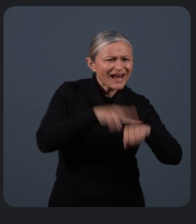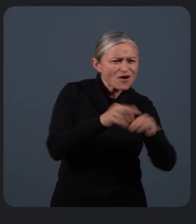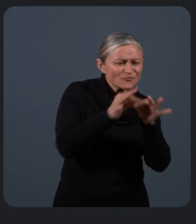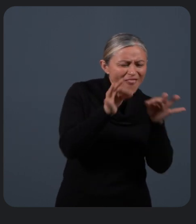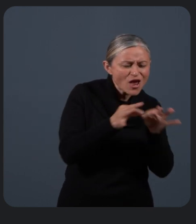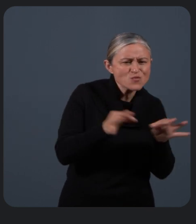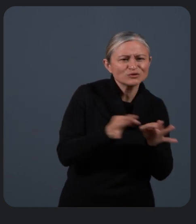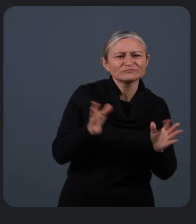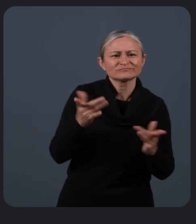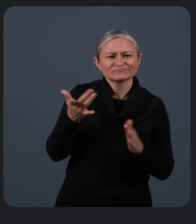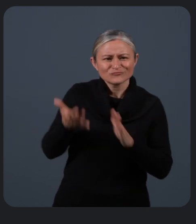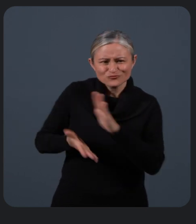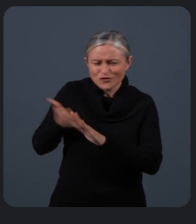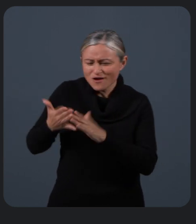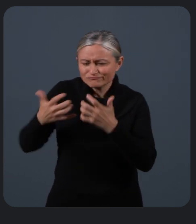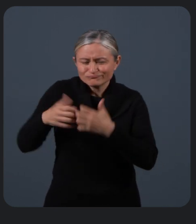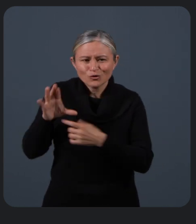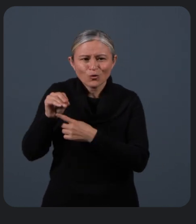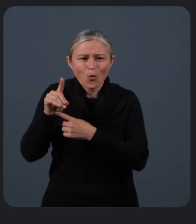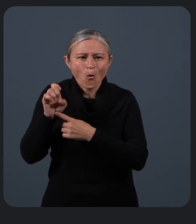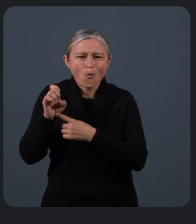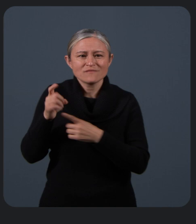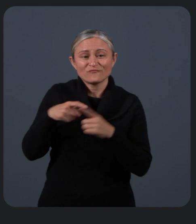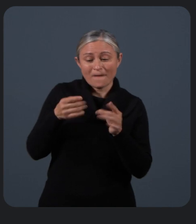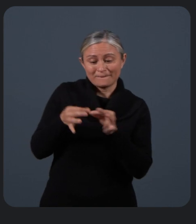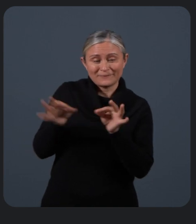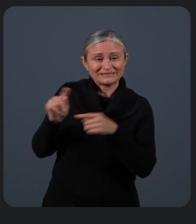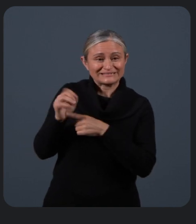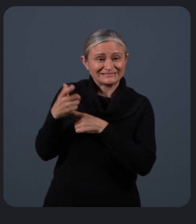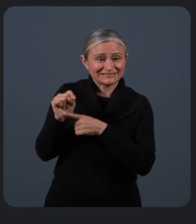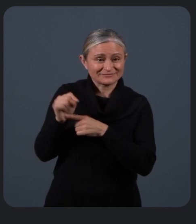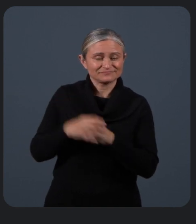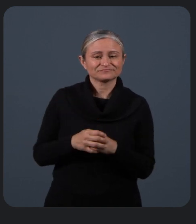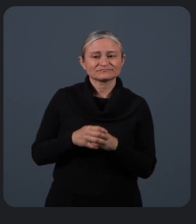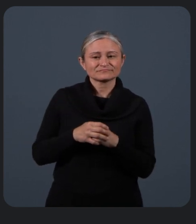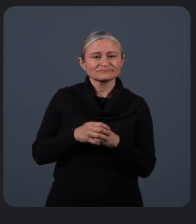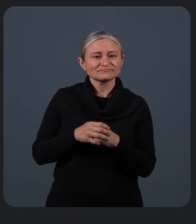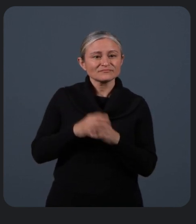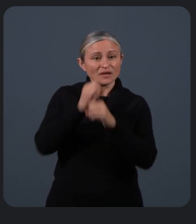to generate code from text. Just imagine the future, where people